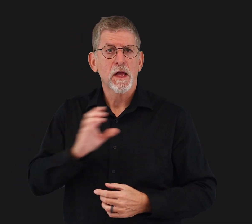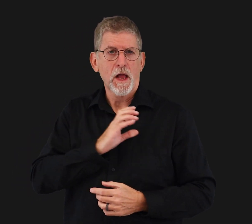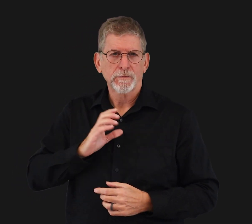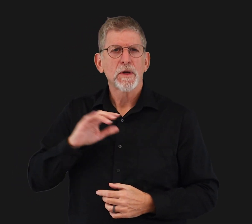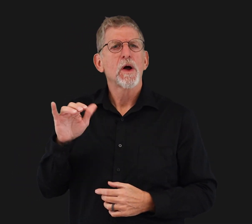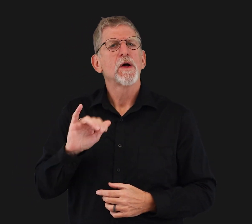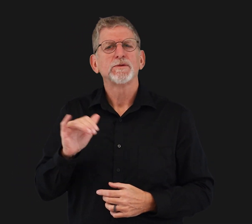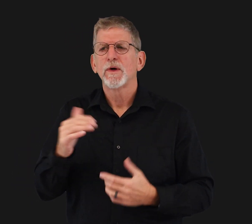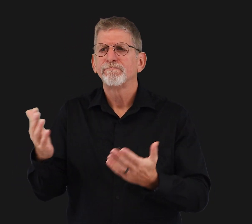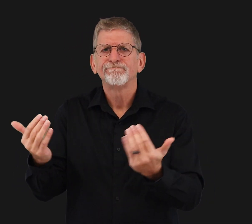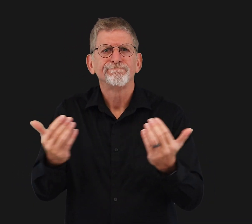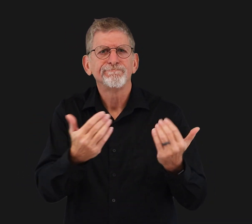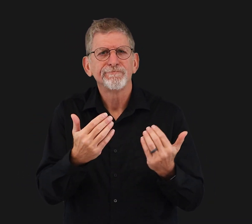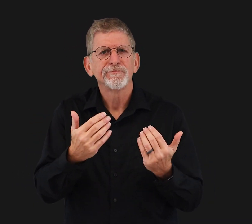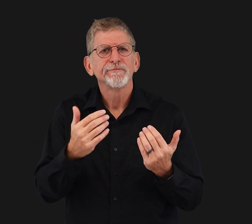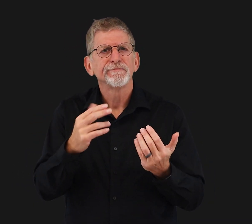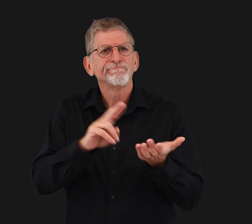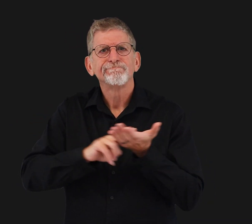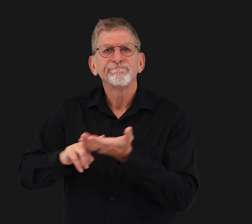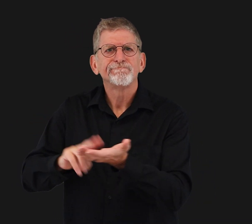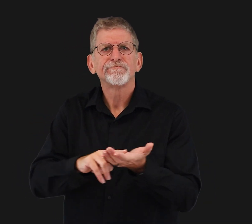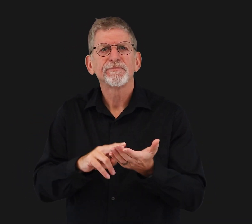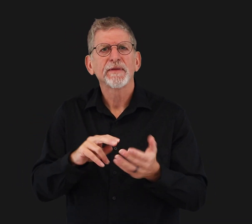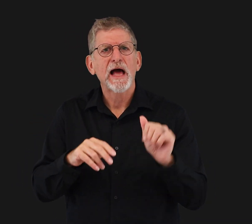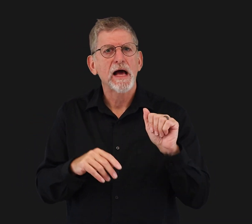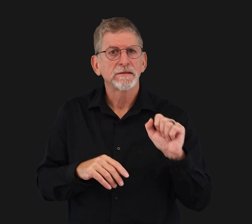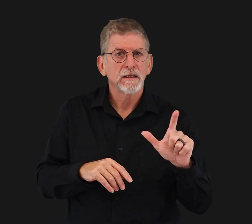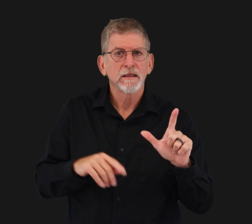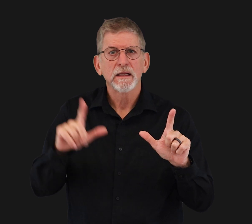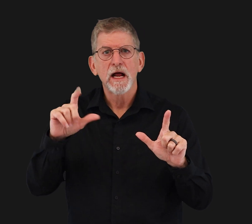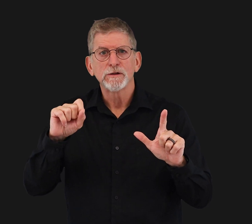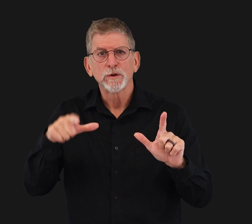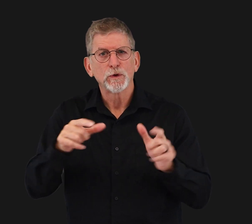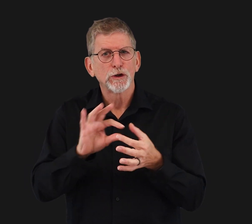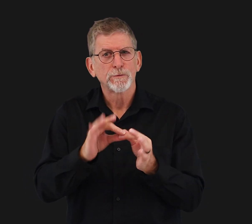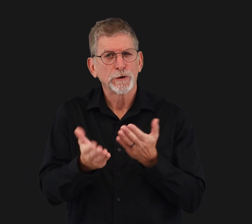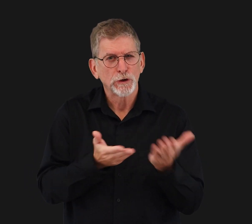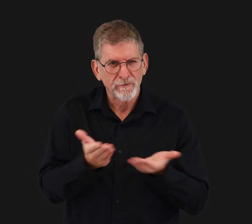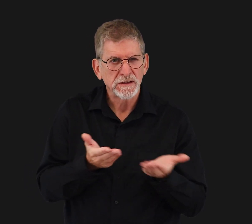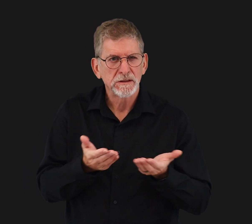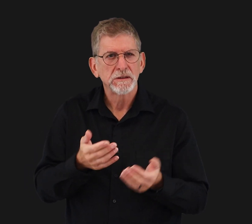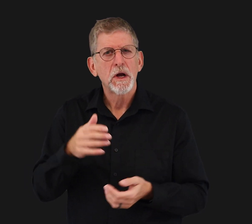The Commission has also enlisted ASL and LSQ interpretation services